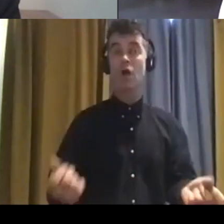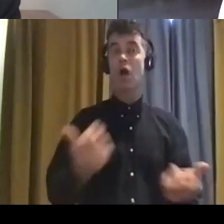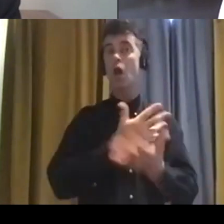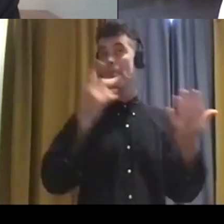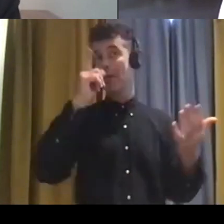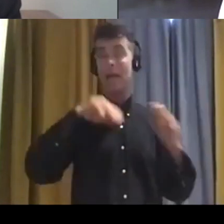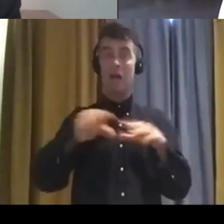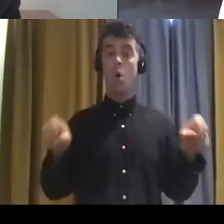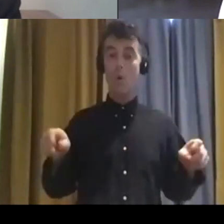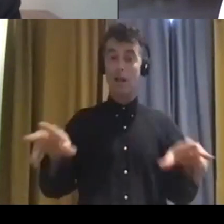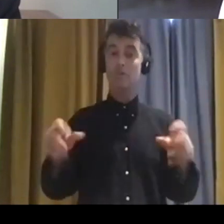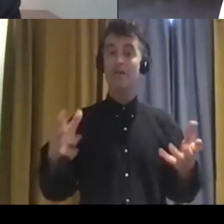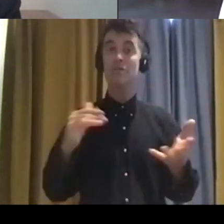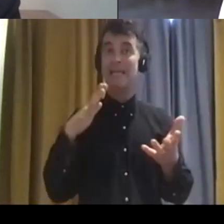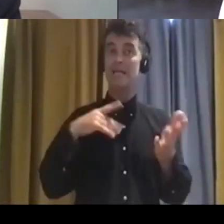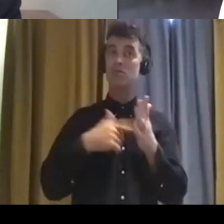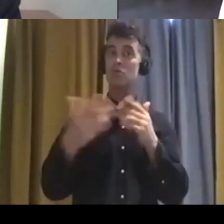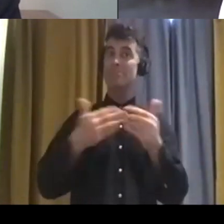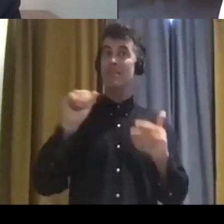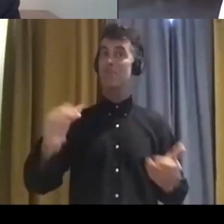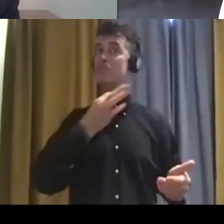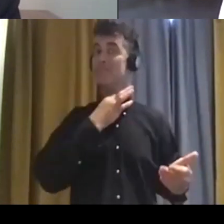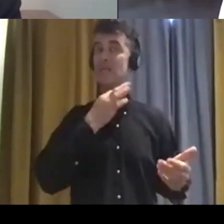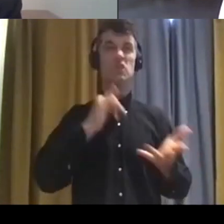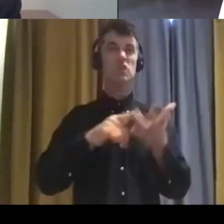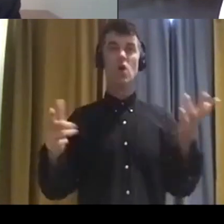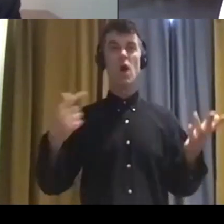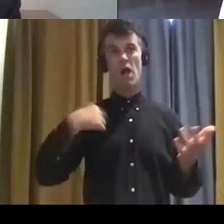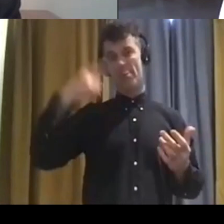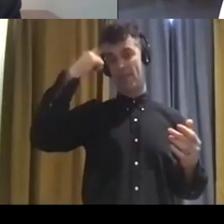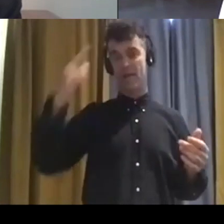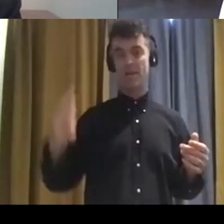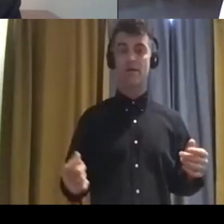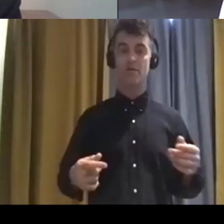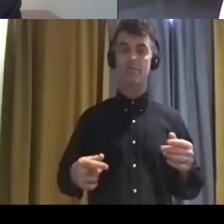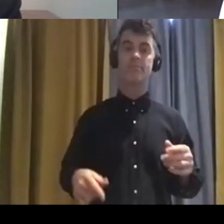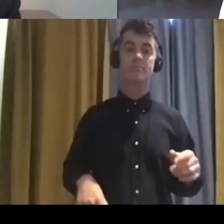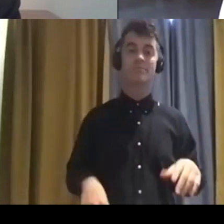in wheelchairs that need to manage that risk and so I think you know there's a great opportunity